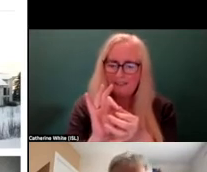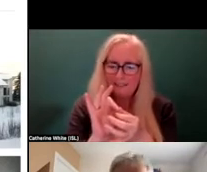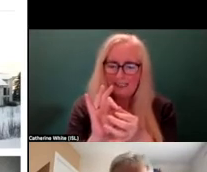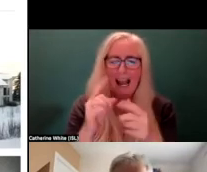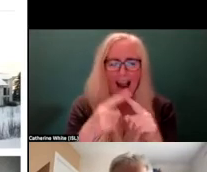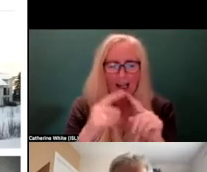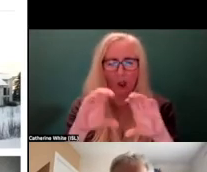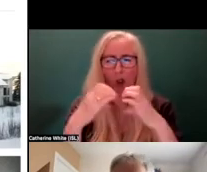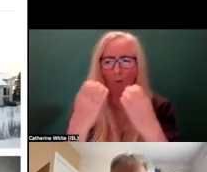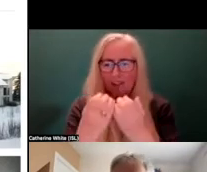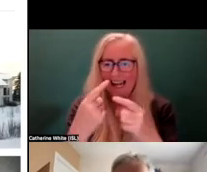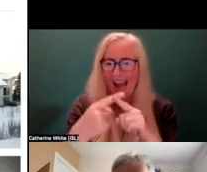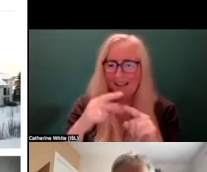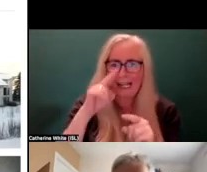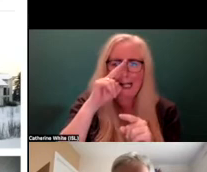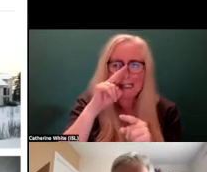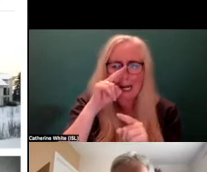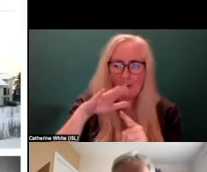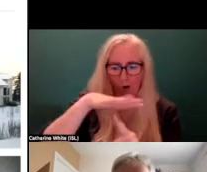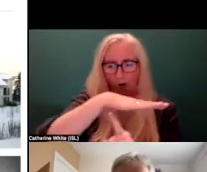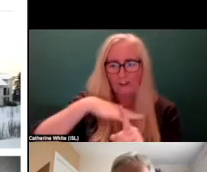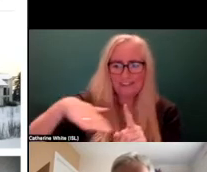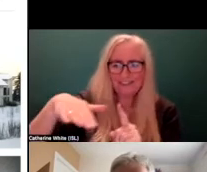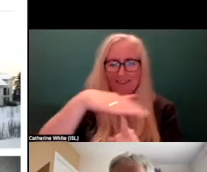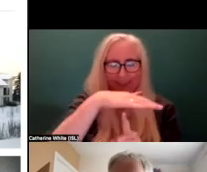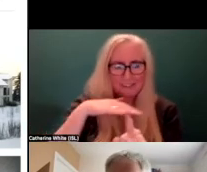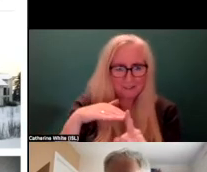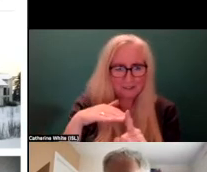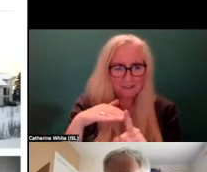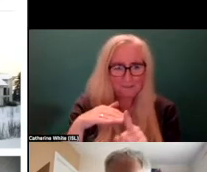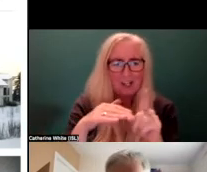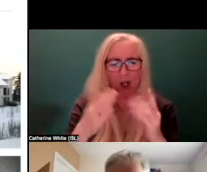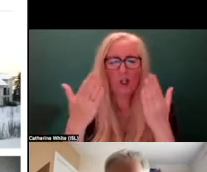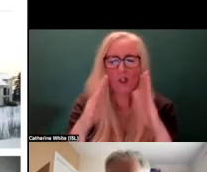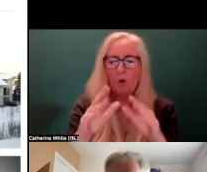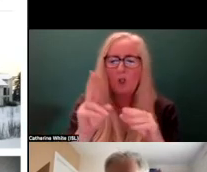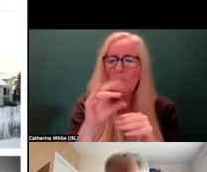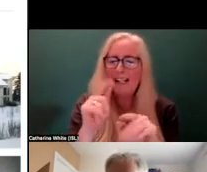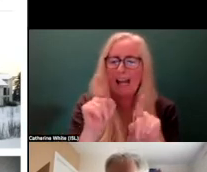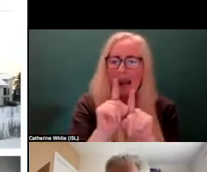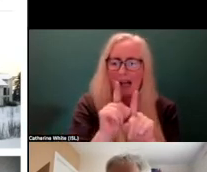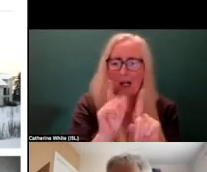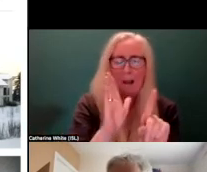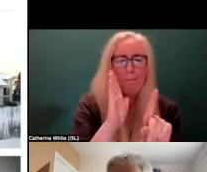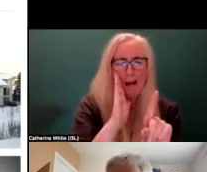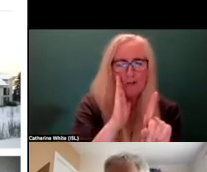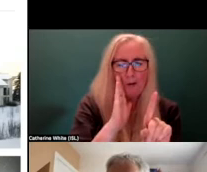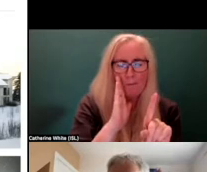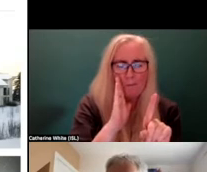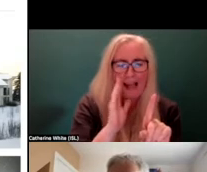And this is being -- and the communities being their neighbourhood, or the extent to which the unit is more of their bedroom, and they spend more of their